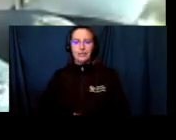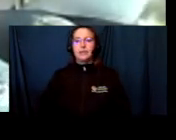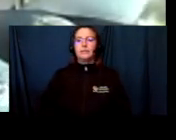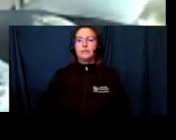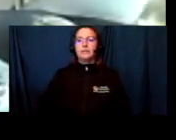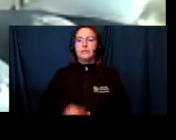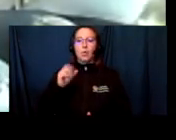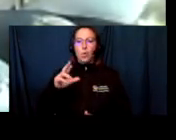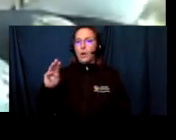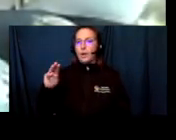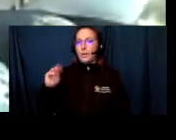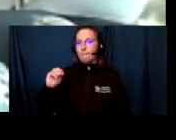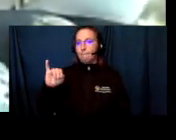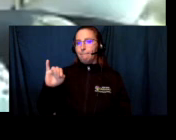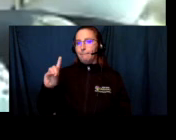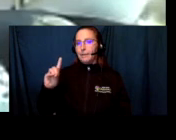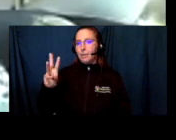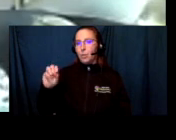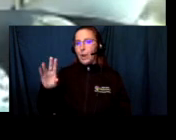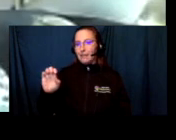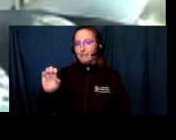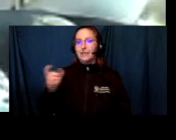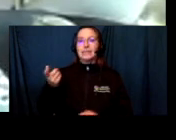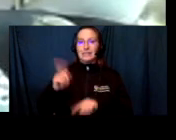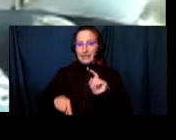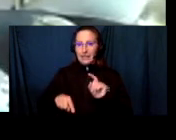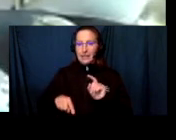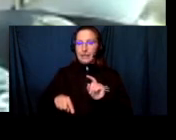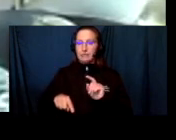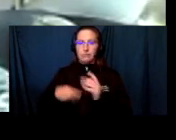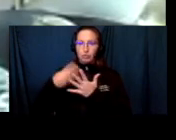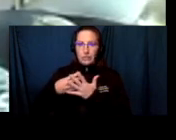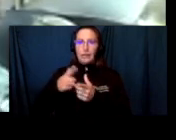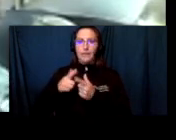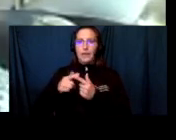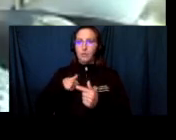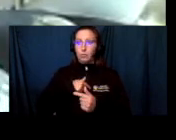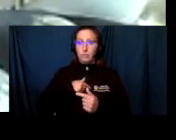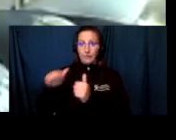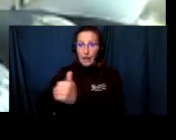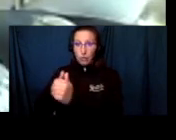midwife and then we're unresponsive to follow-up calls or we're simply lost to follow-up. We can't